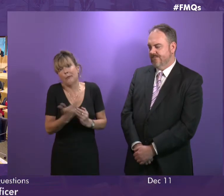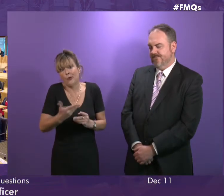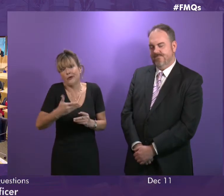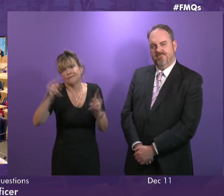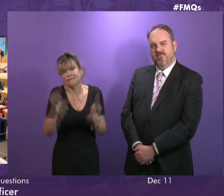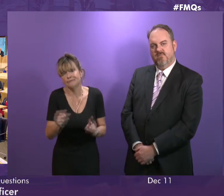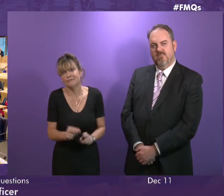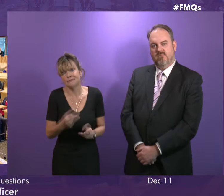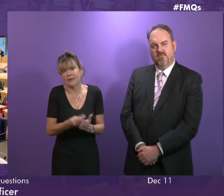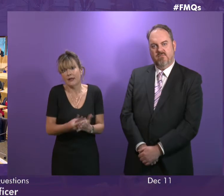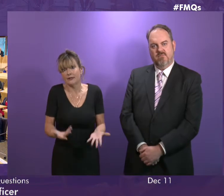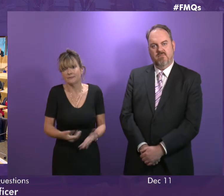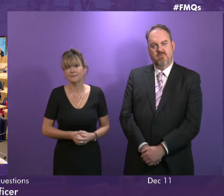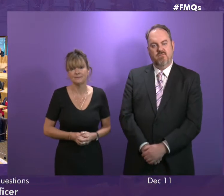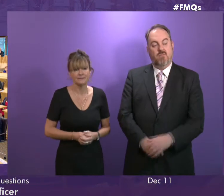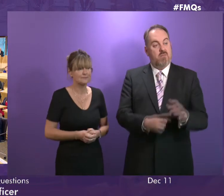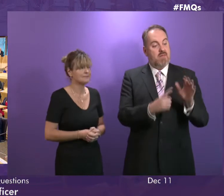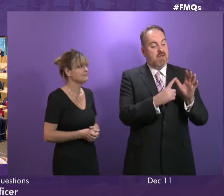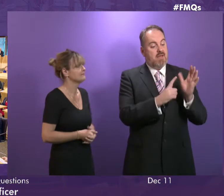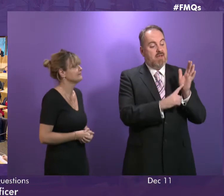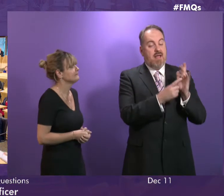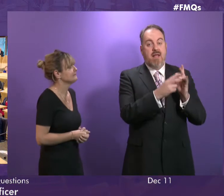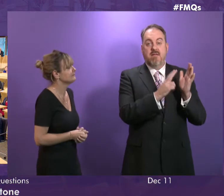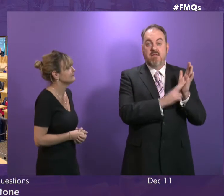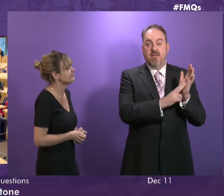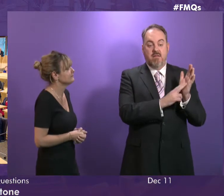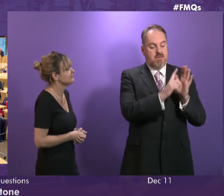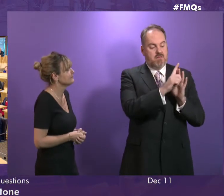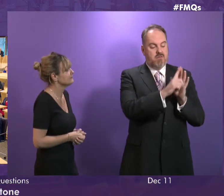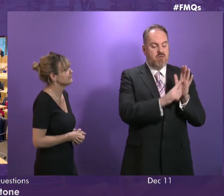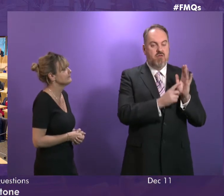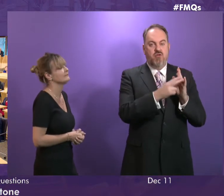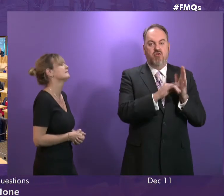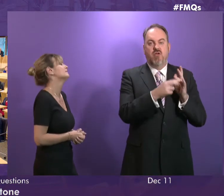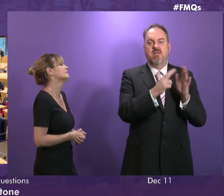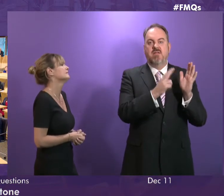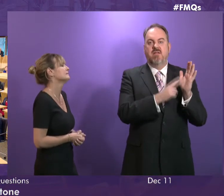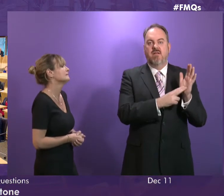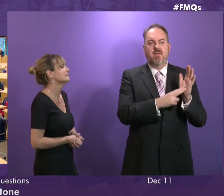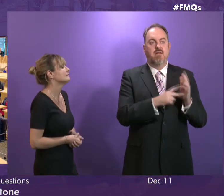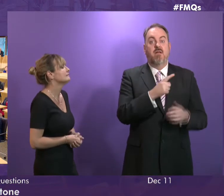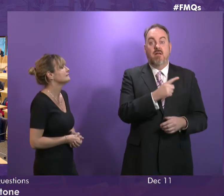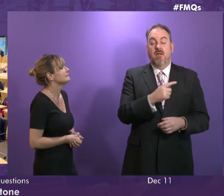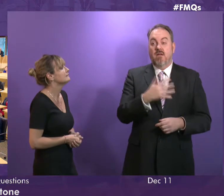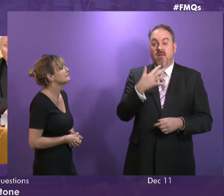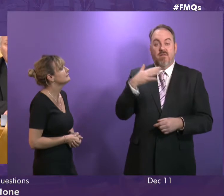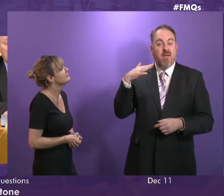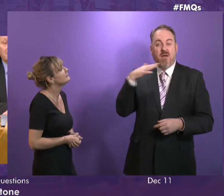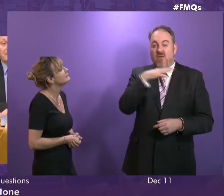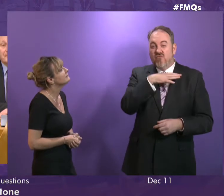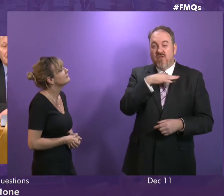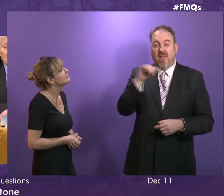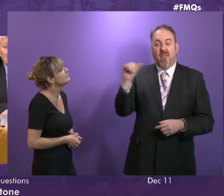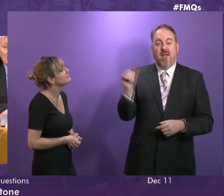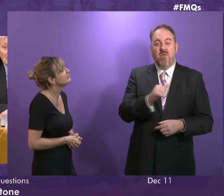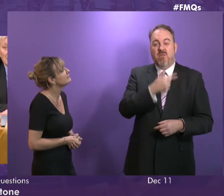This week, half a million people marched through Madrid during the 25th conference of the parties,